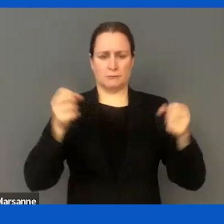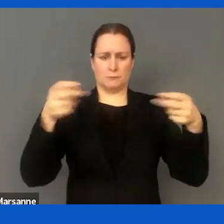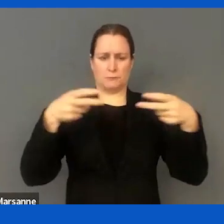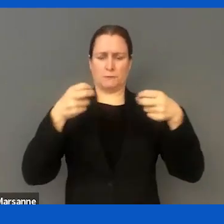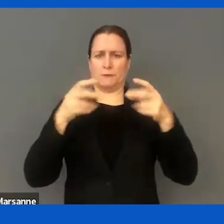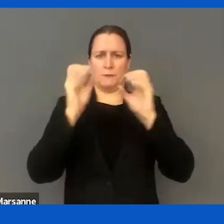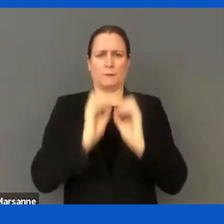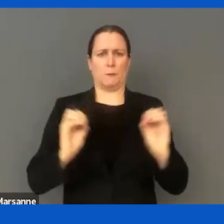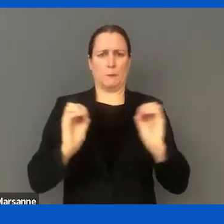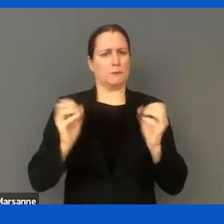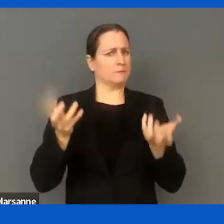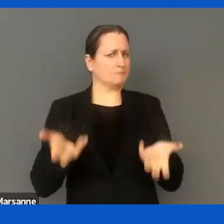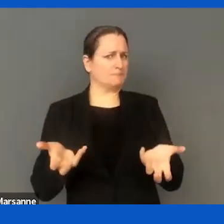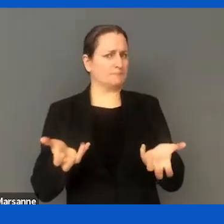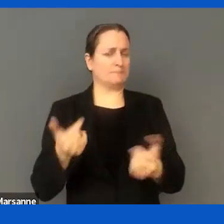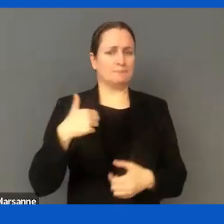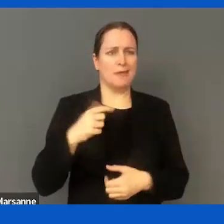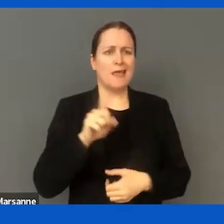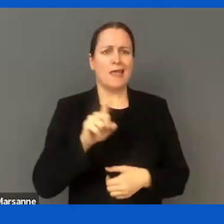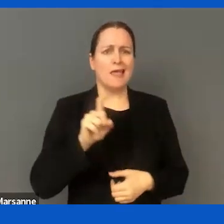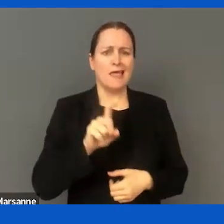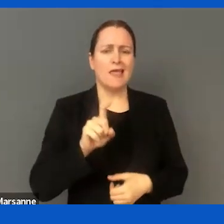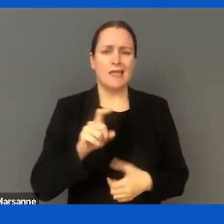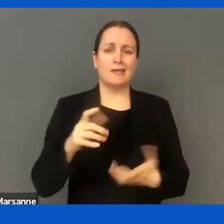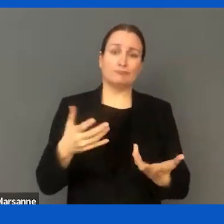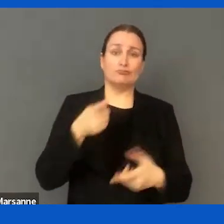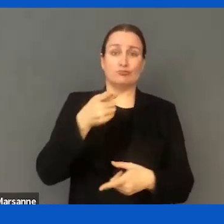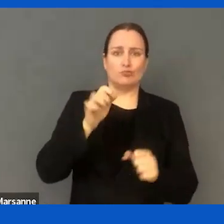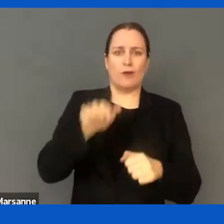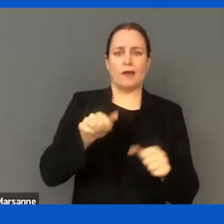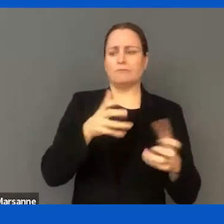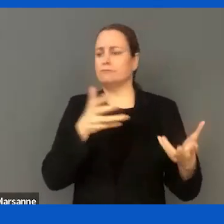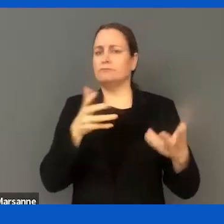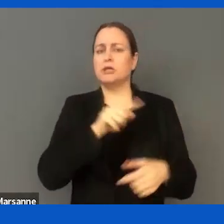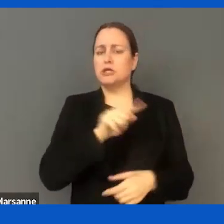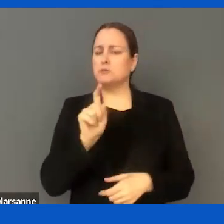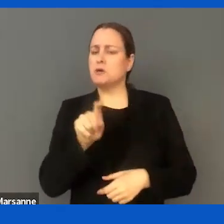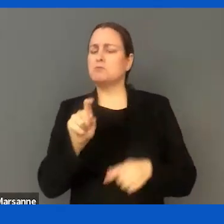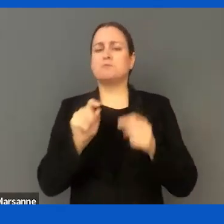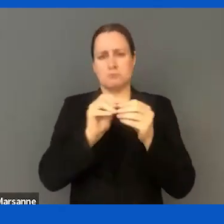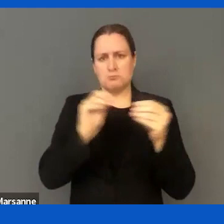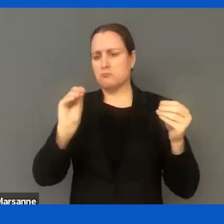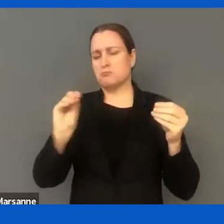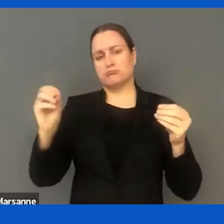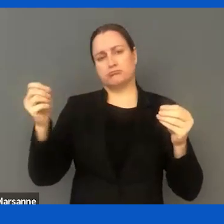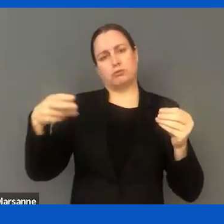et cetera. You can auto generate the caption. If the company put the video on the website,